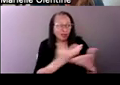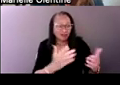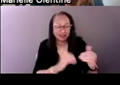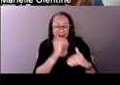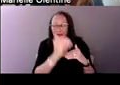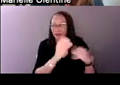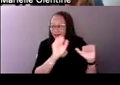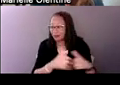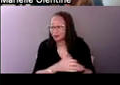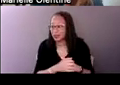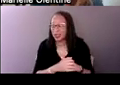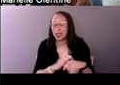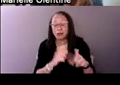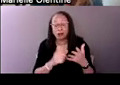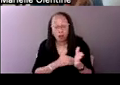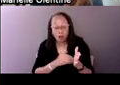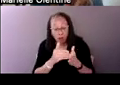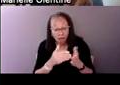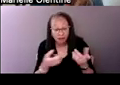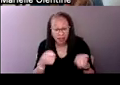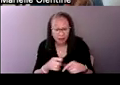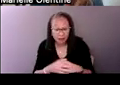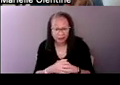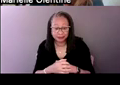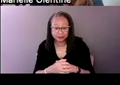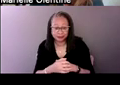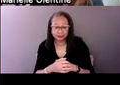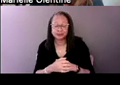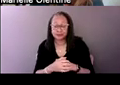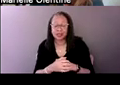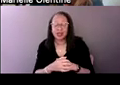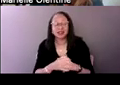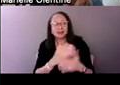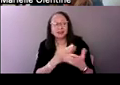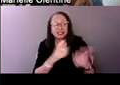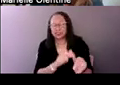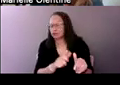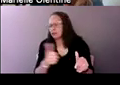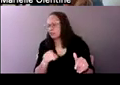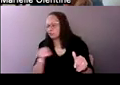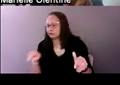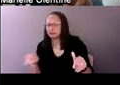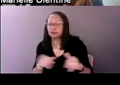Okay. So there are six, there are numbers in case